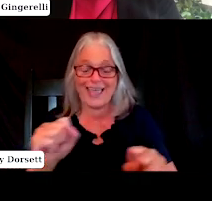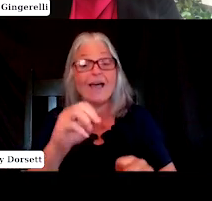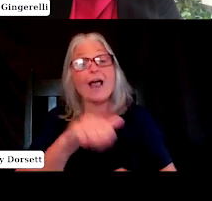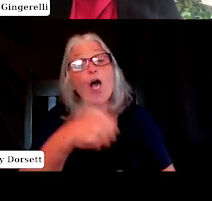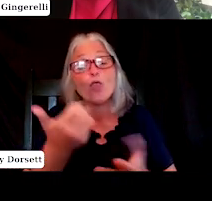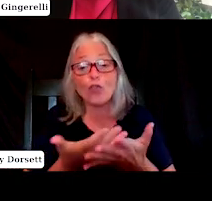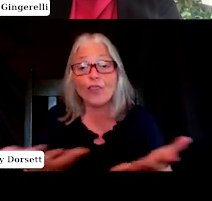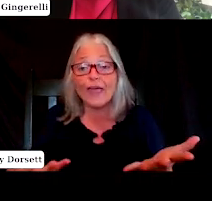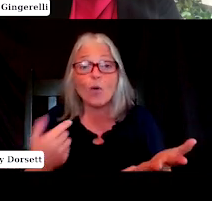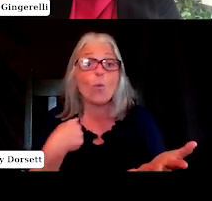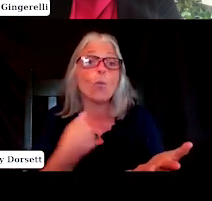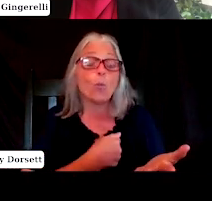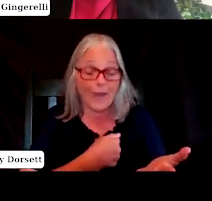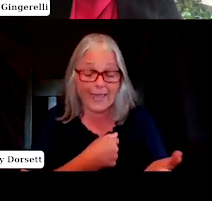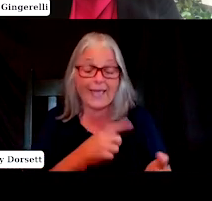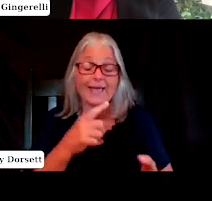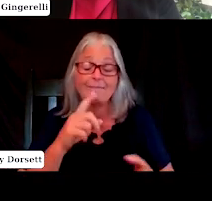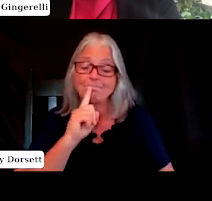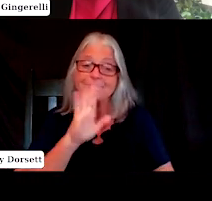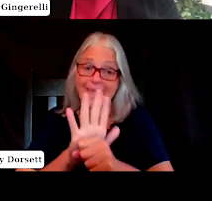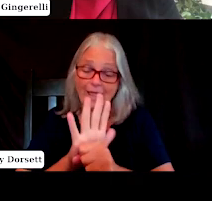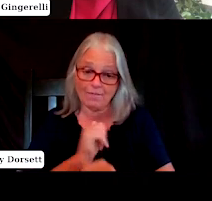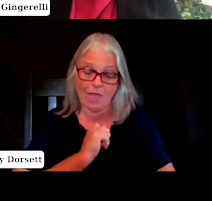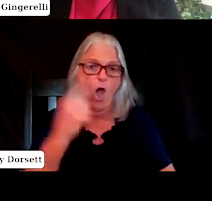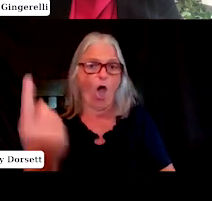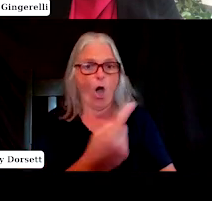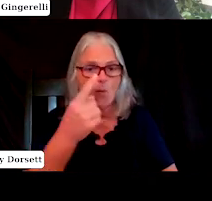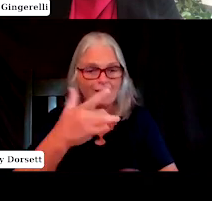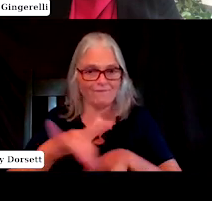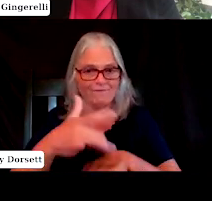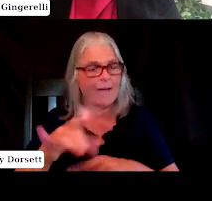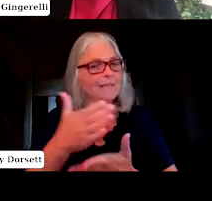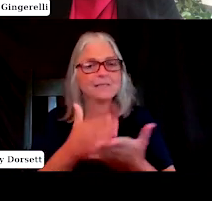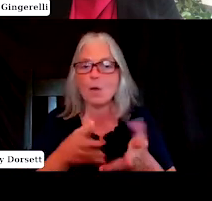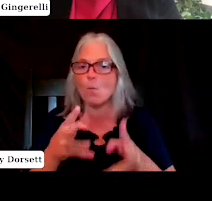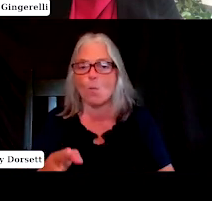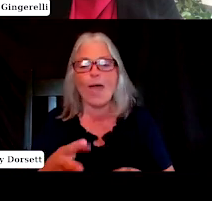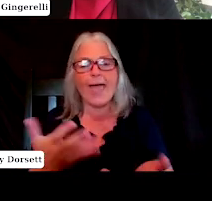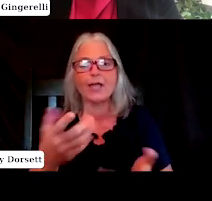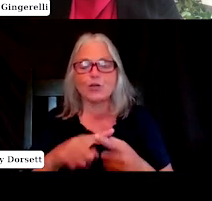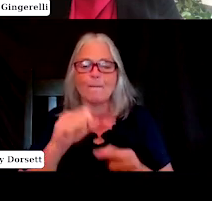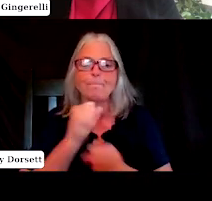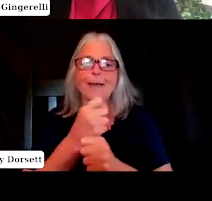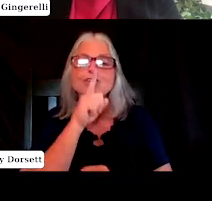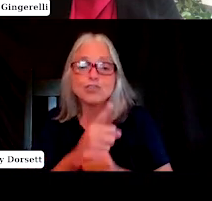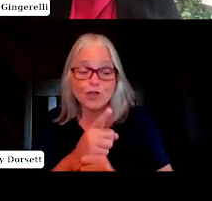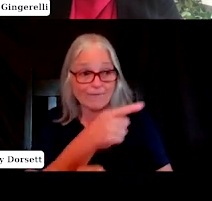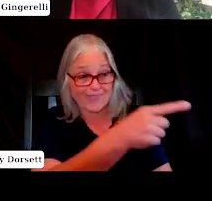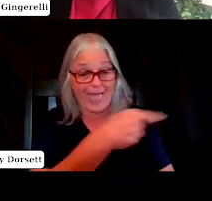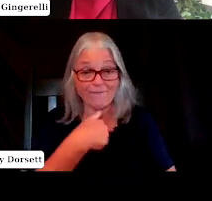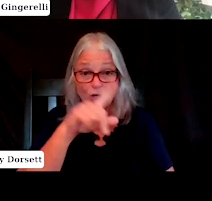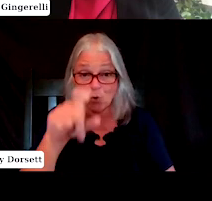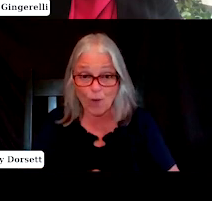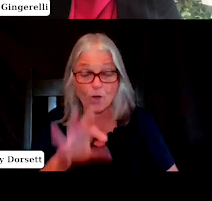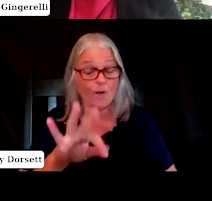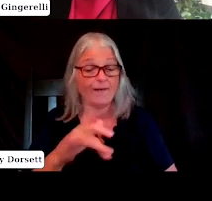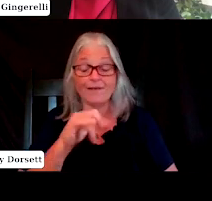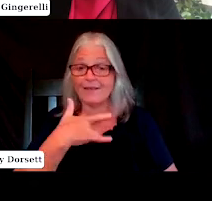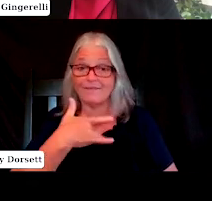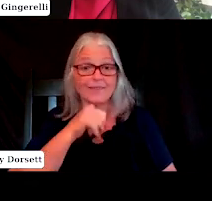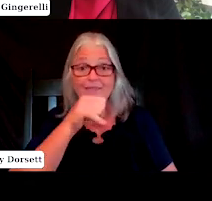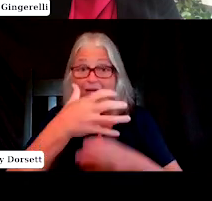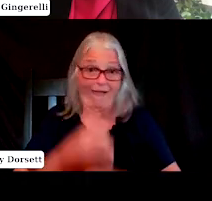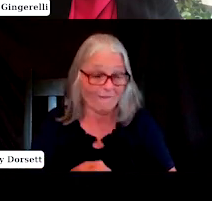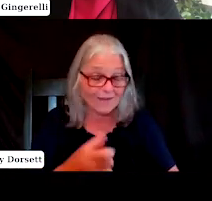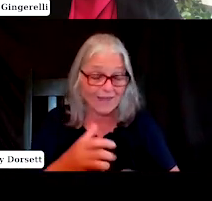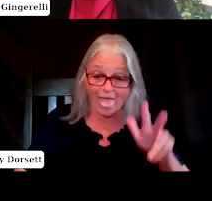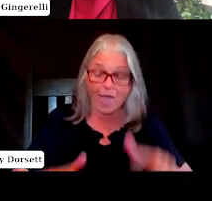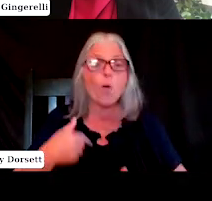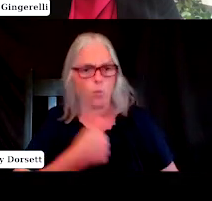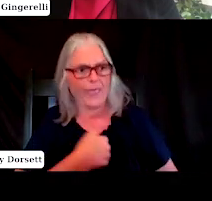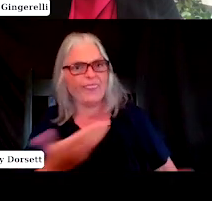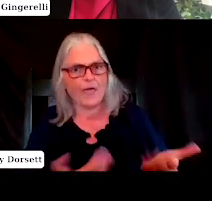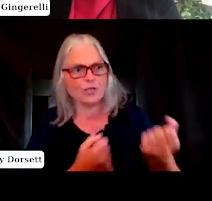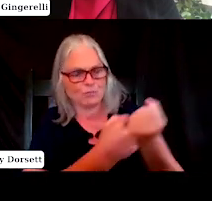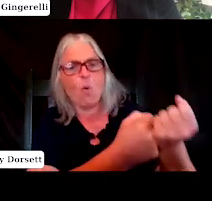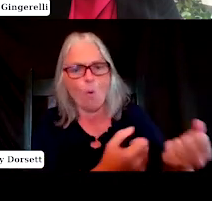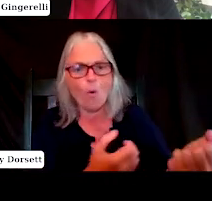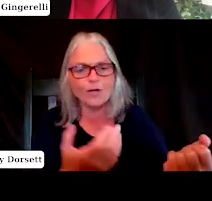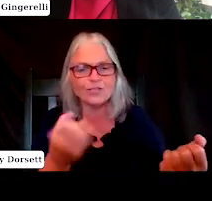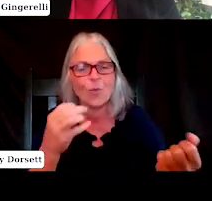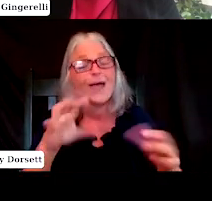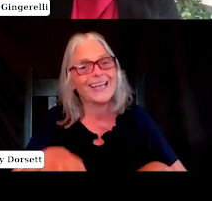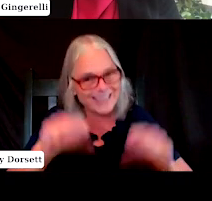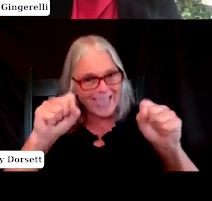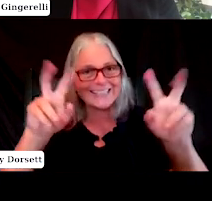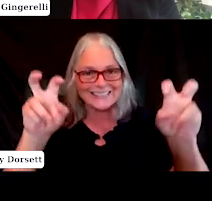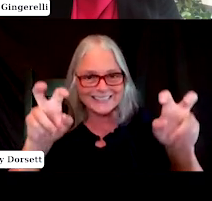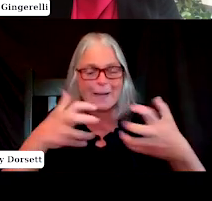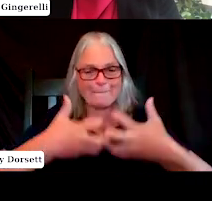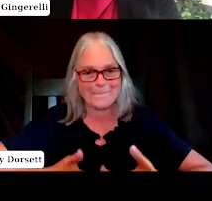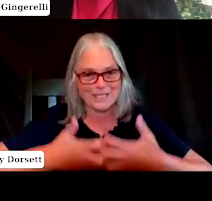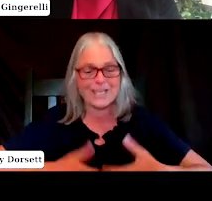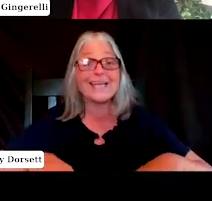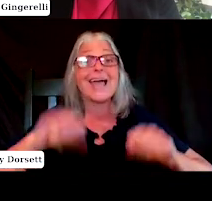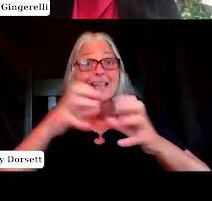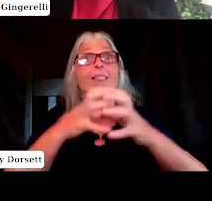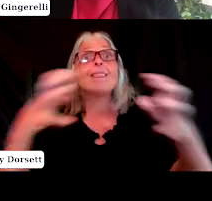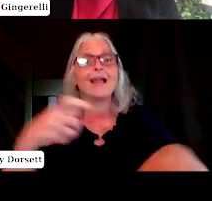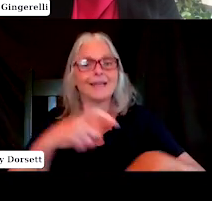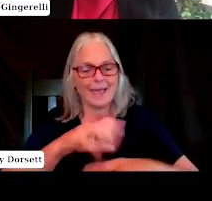We've dedicated ourselves to being always available in some way to make certain that if they have questions or feeling, not confident, or whatever that we're there. So yeah, it takes a machine, and it takes a lot of time sometimes to learn this. But.